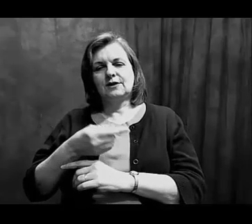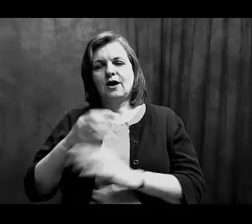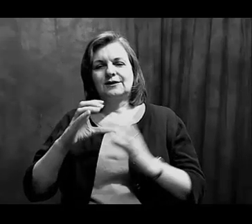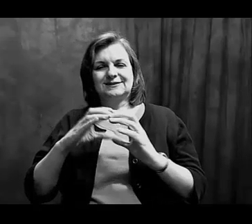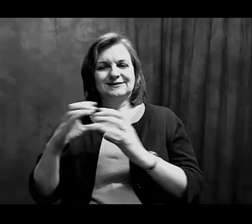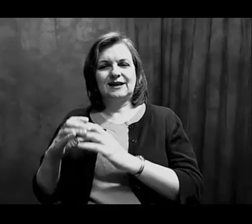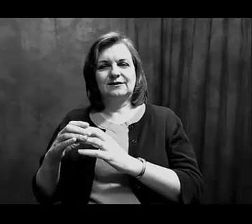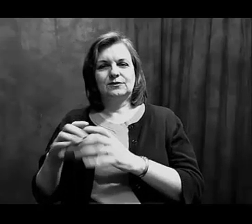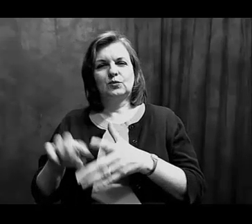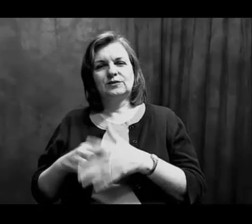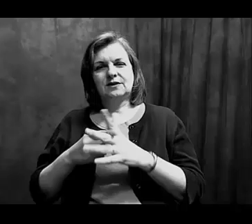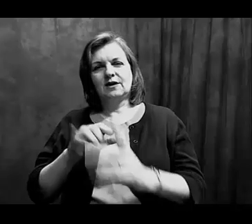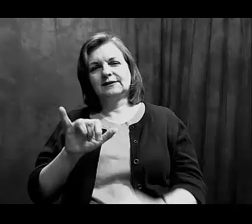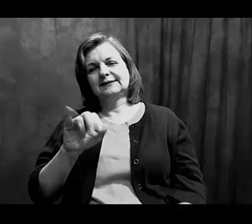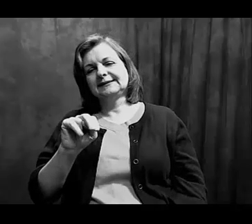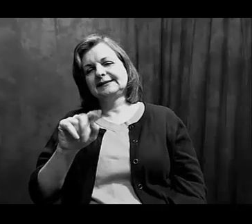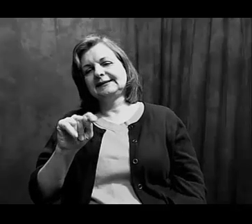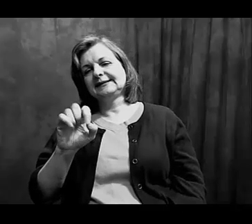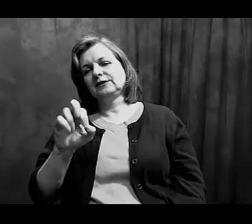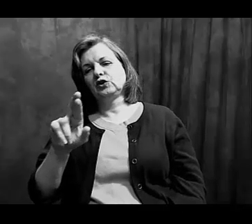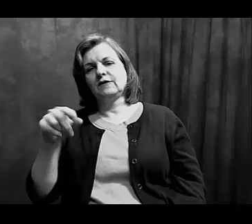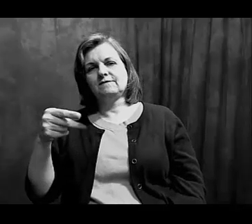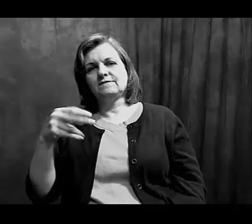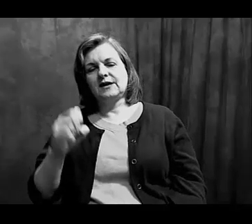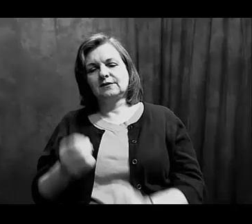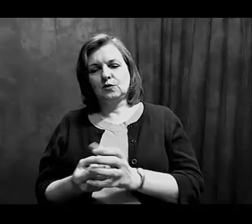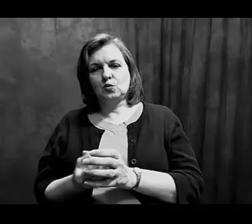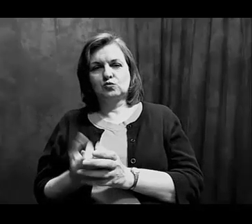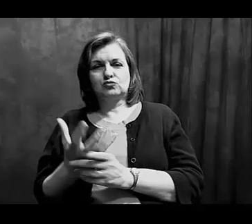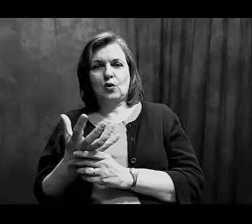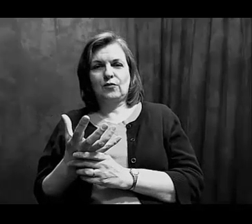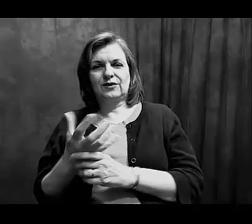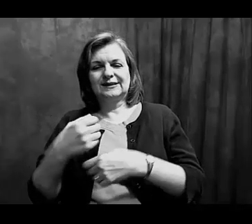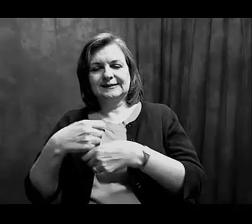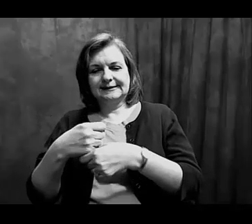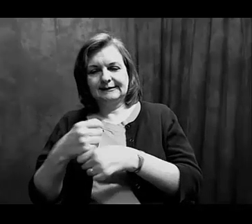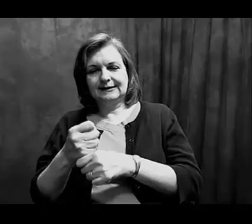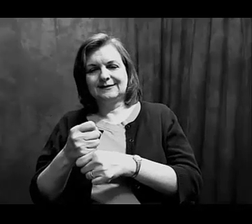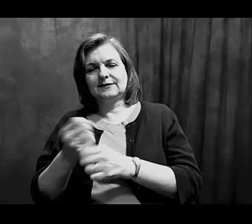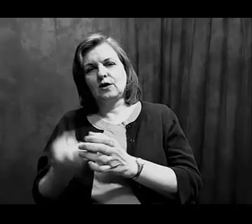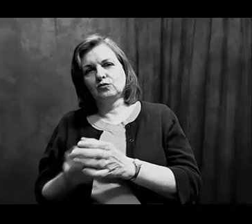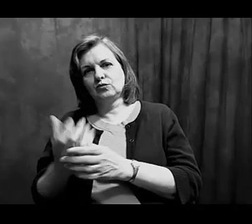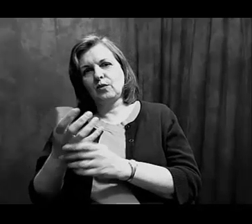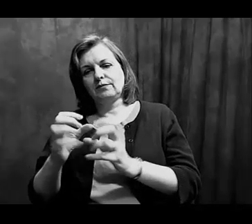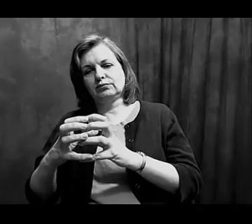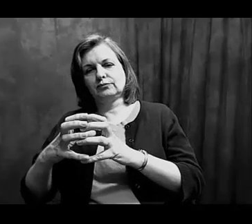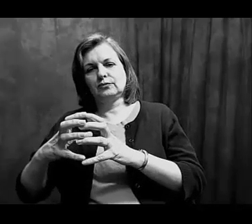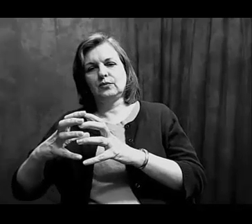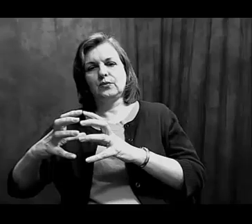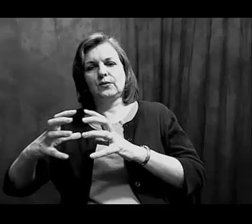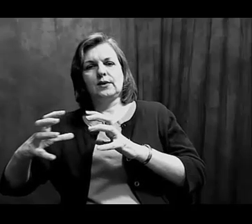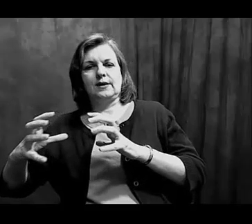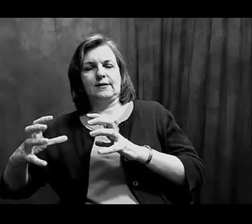just like animal cells and they'll go through growth synthesis and growth they just